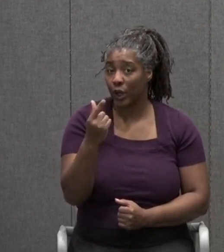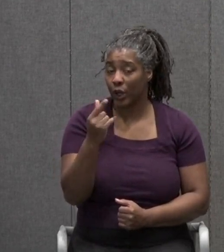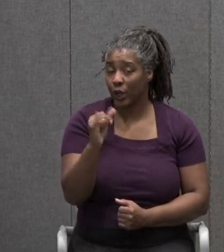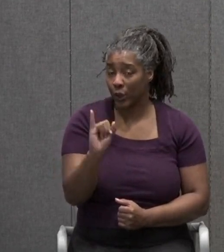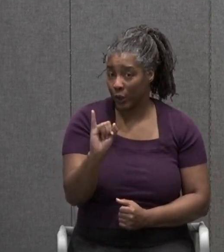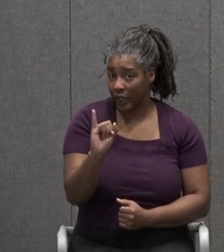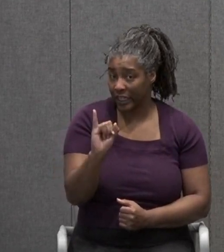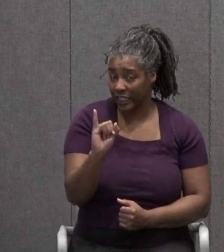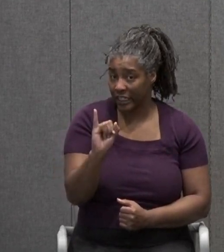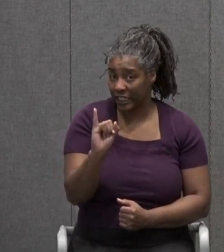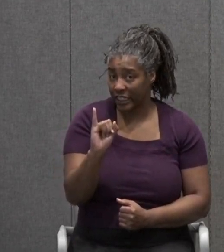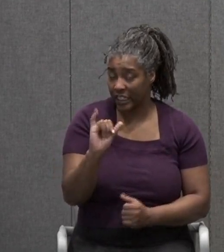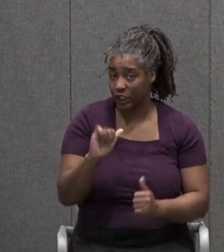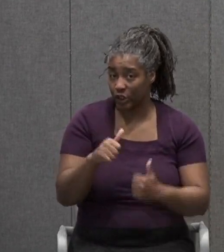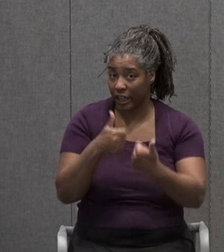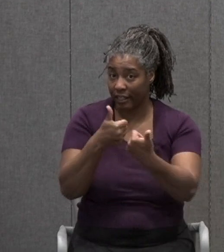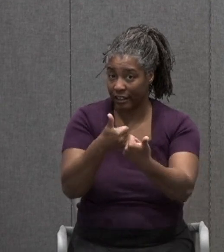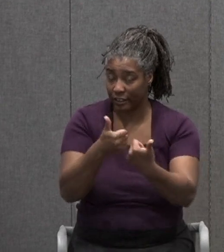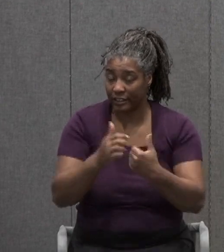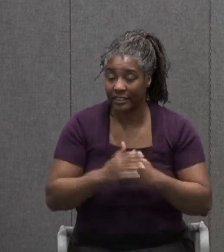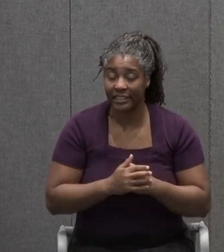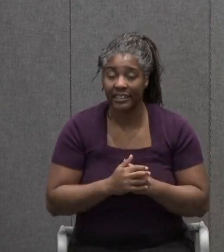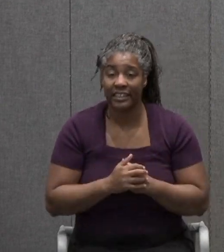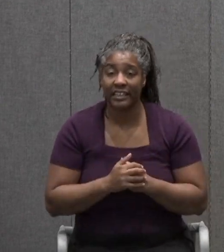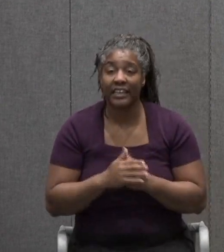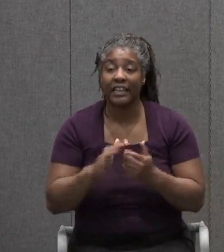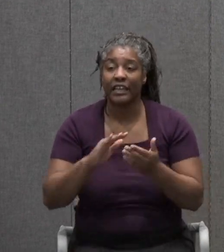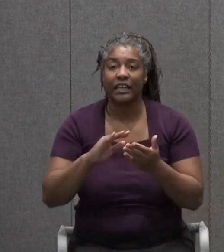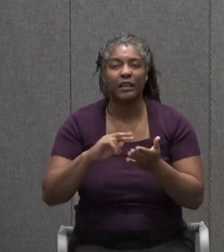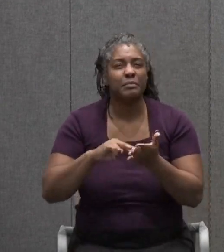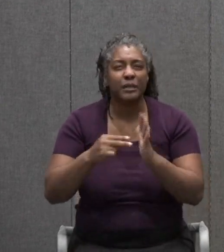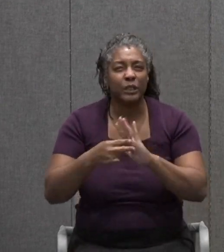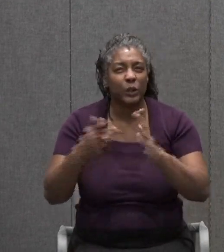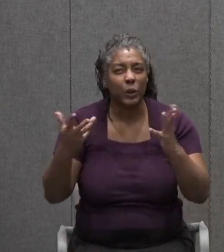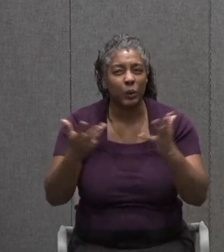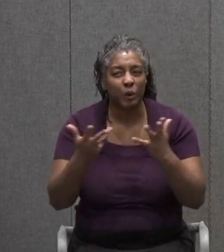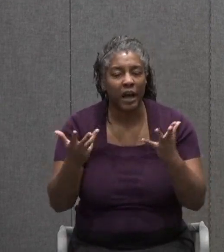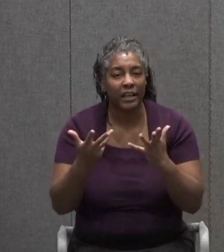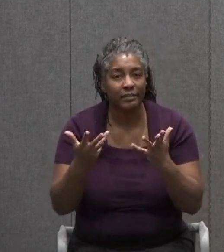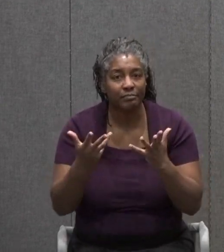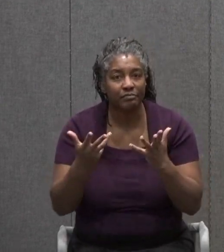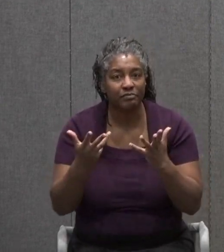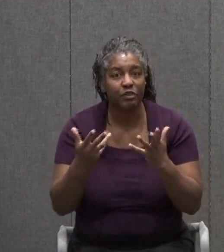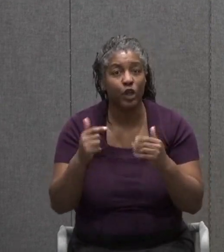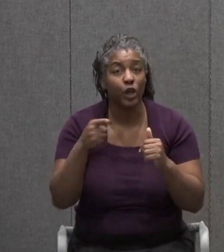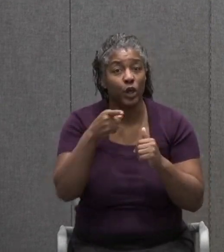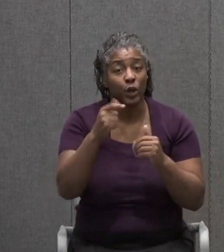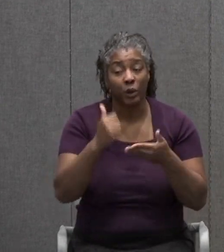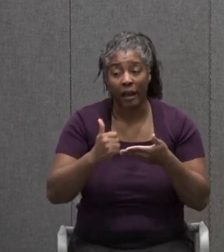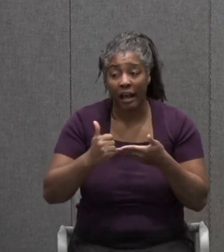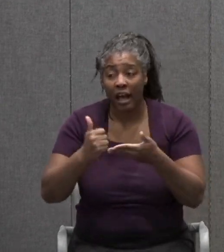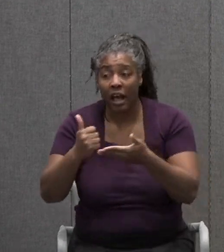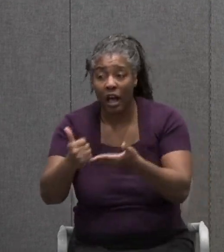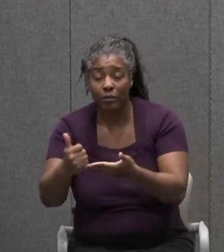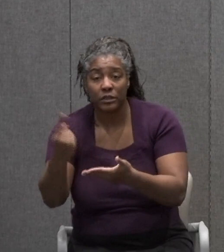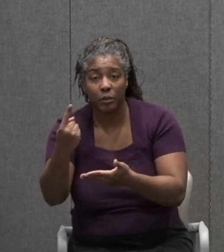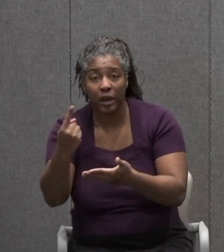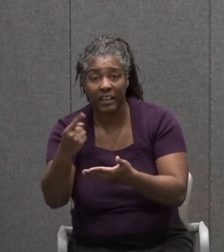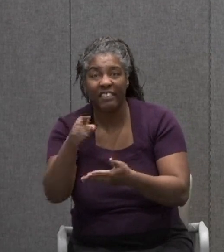for someone else without being asked. And without being told, and without expecting